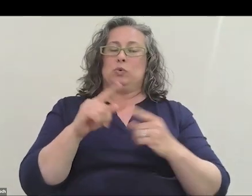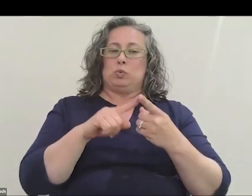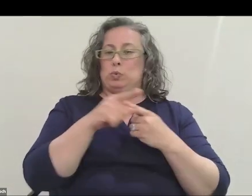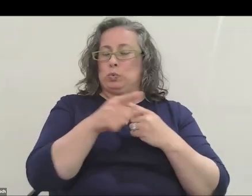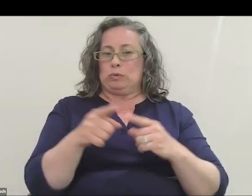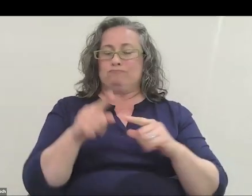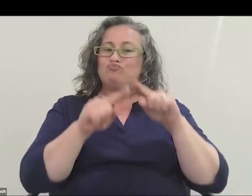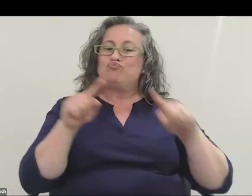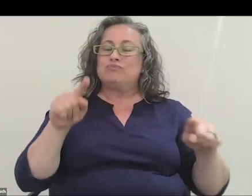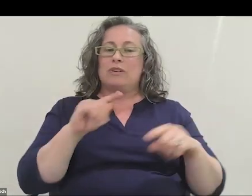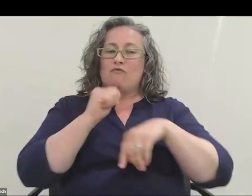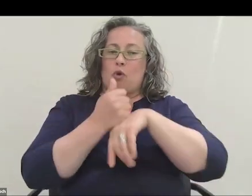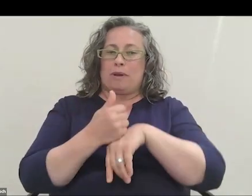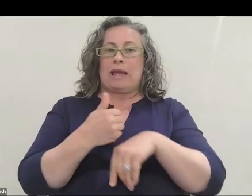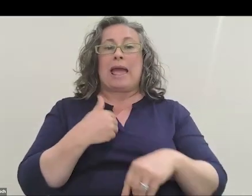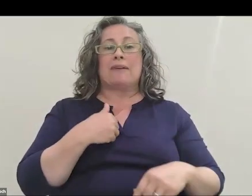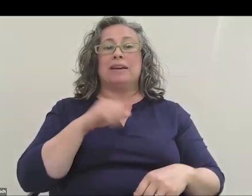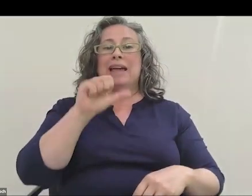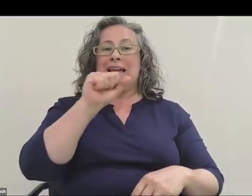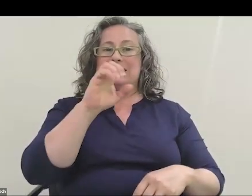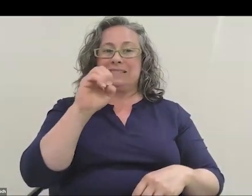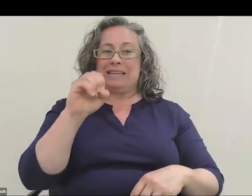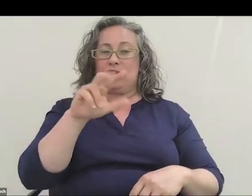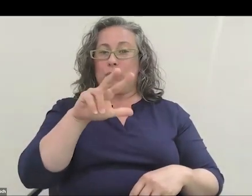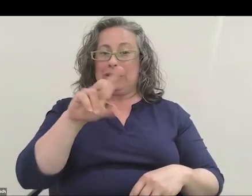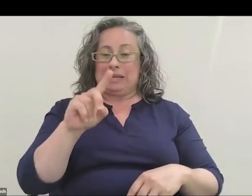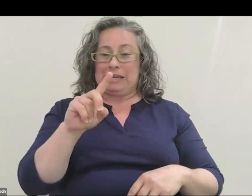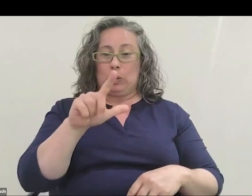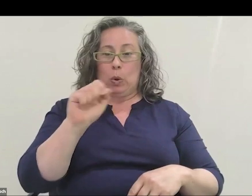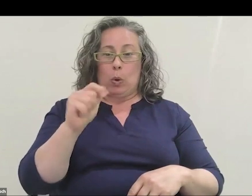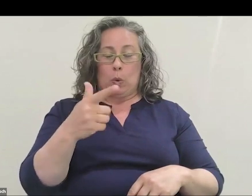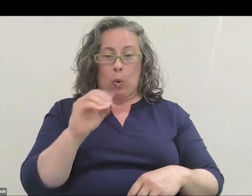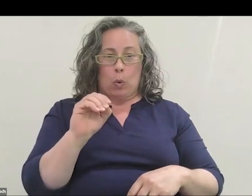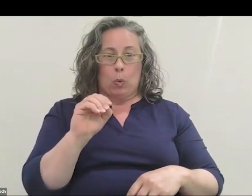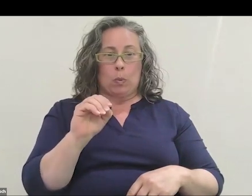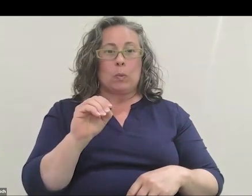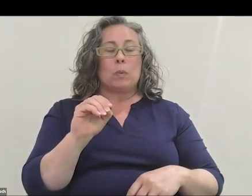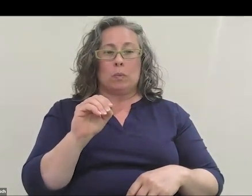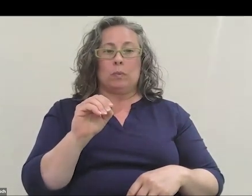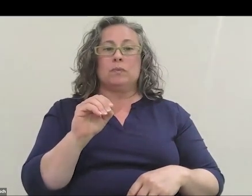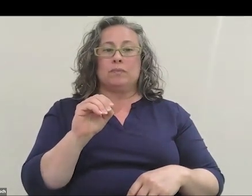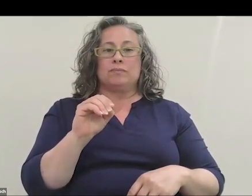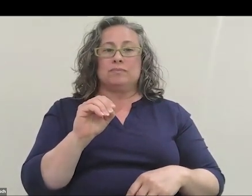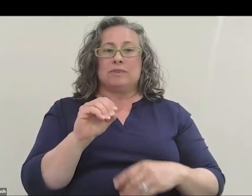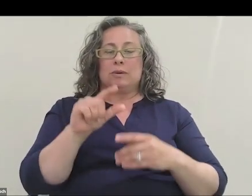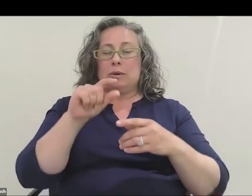I have the See3D logo on the screen and it's the letter See3D being 3D printed as well as the SimBraille